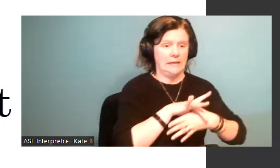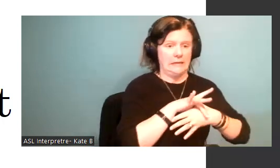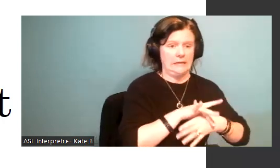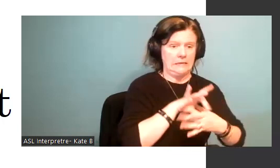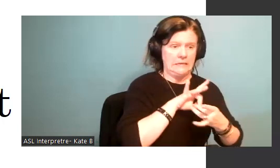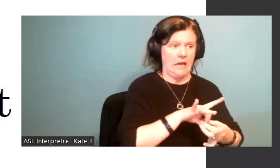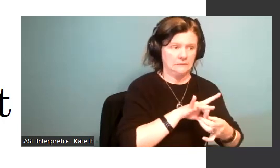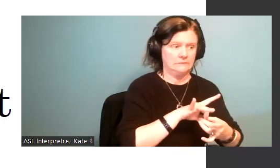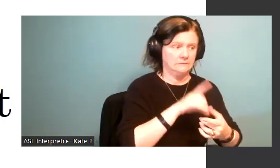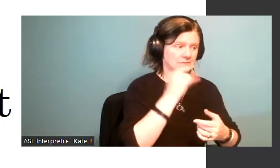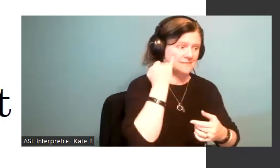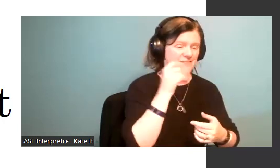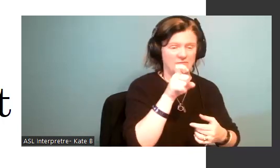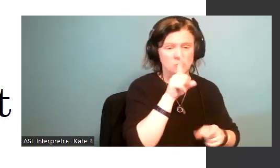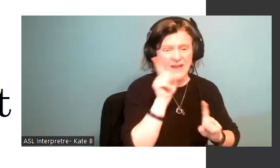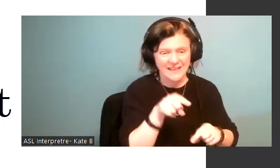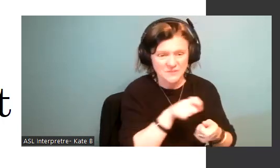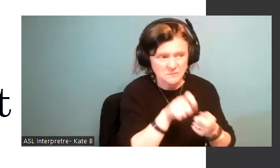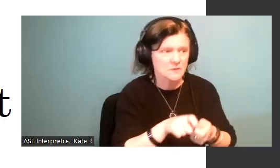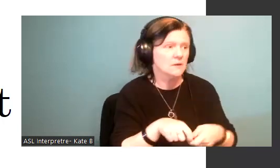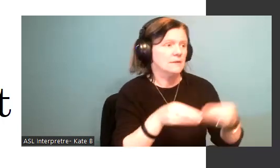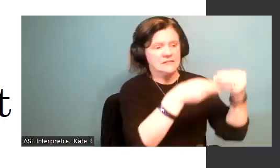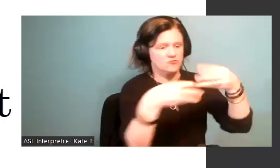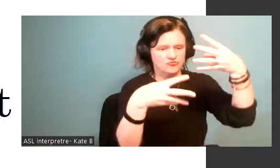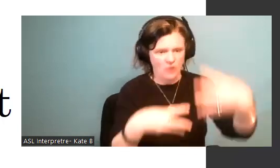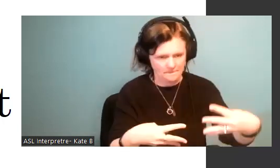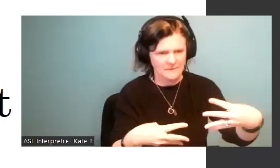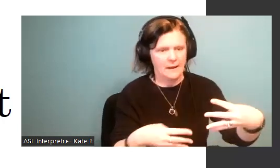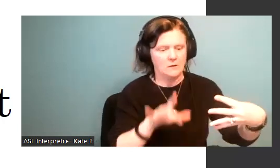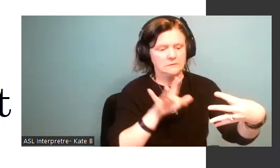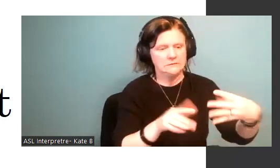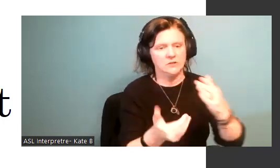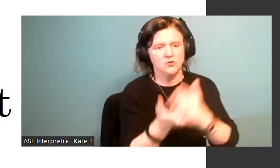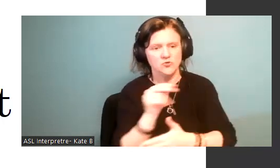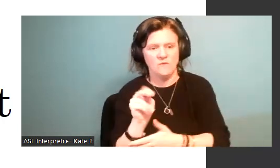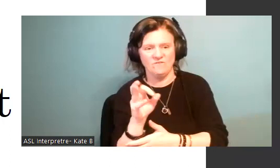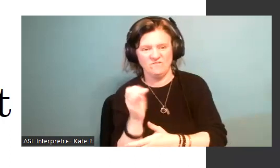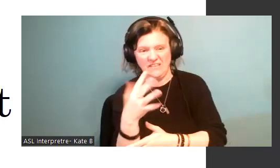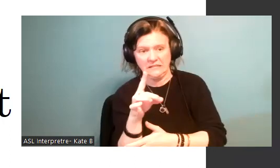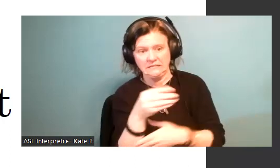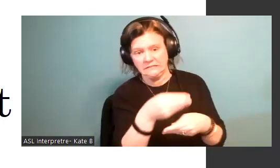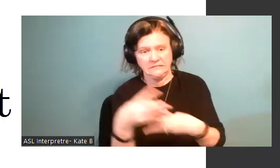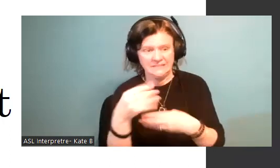have them skip it. You can also use it to hide error messages or irrelevant content or form